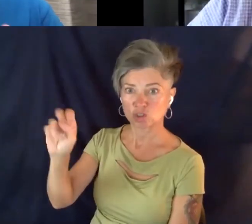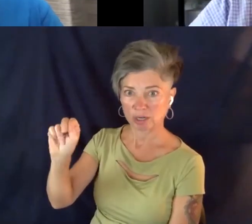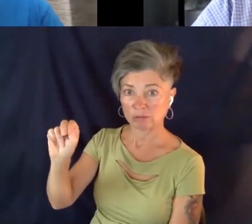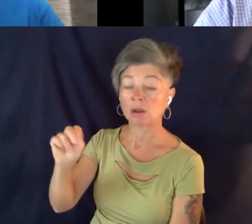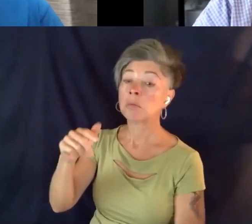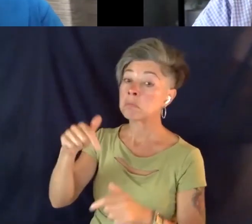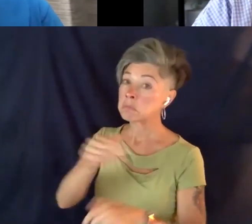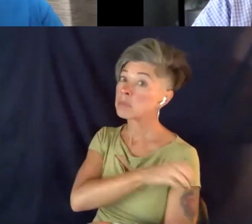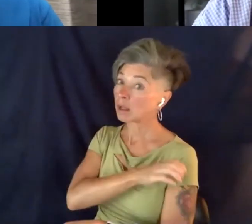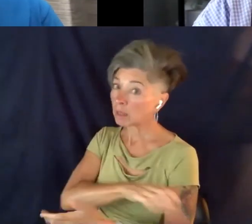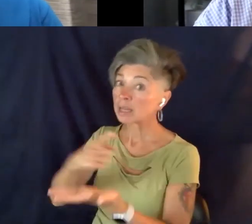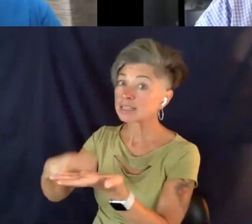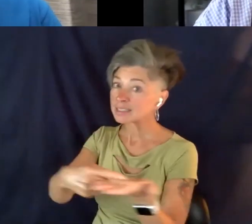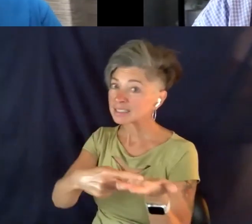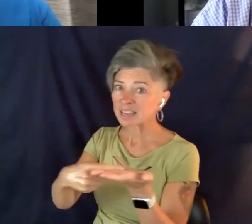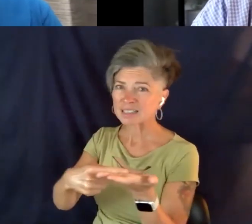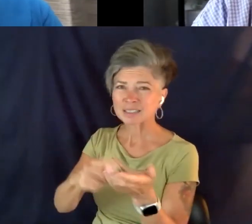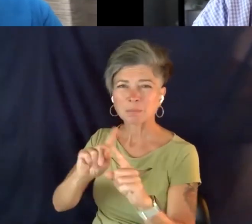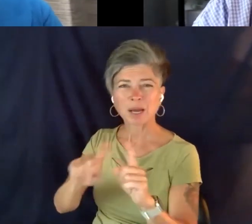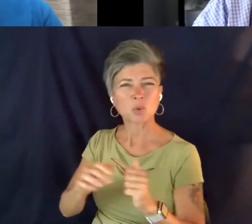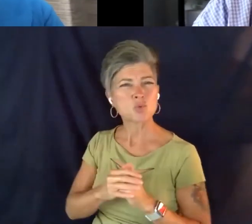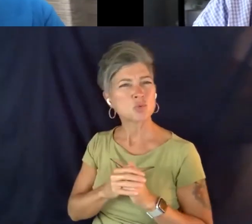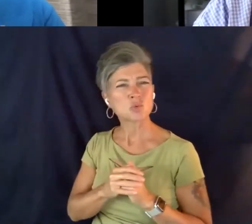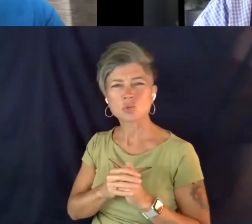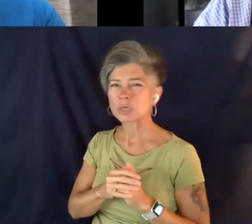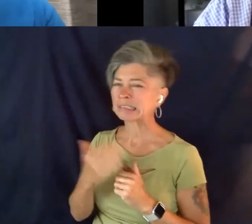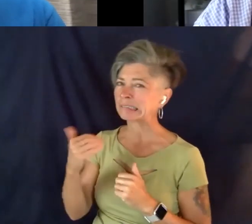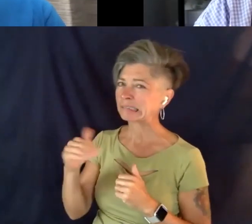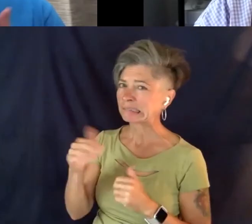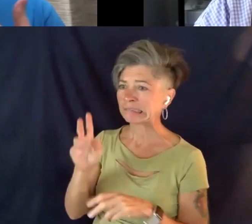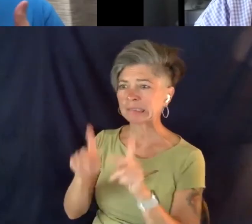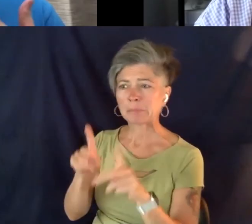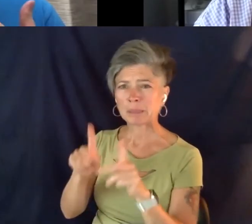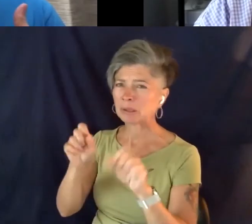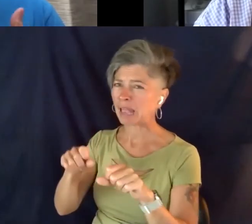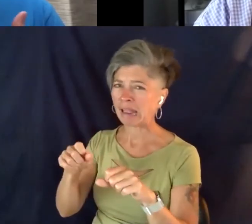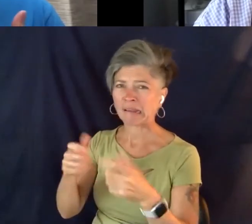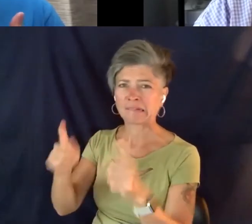and that really puts people in some significant risk groups in a bad place.